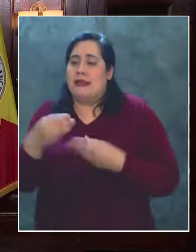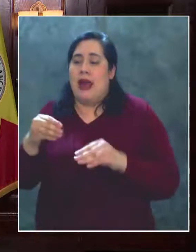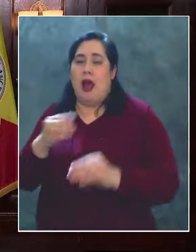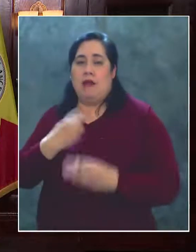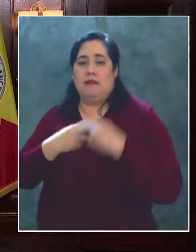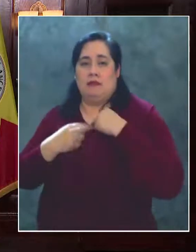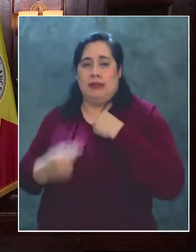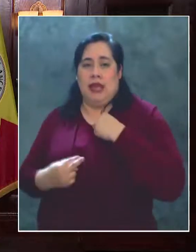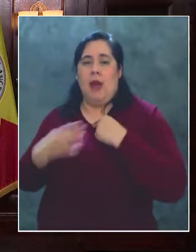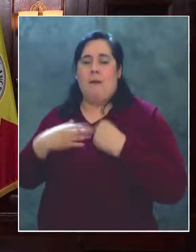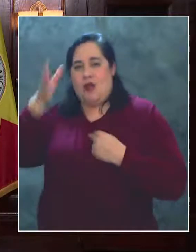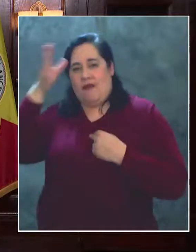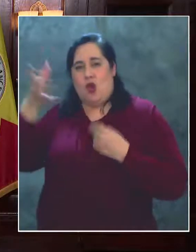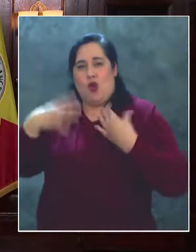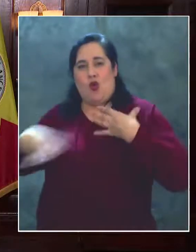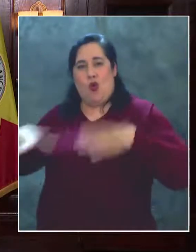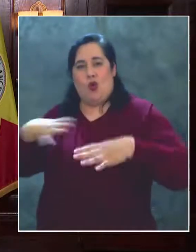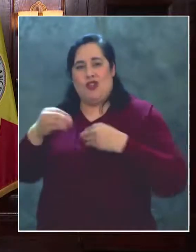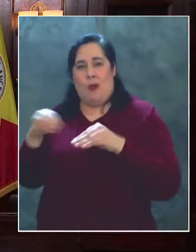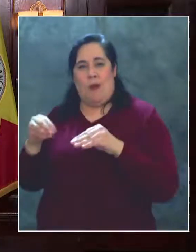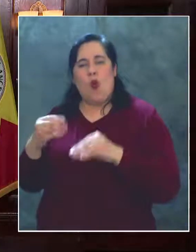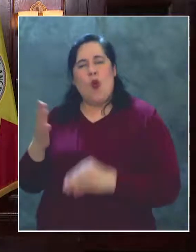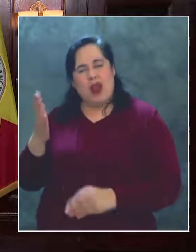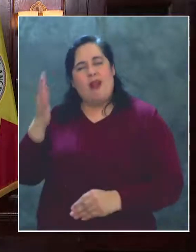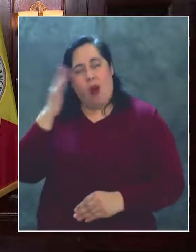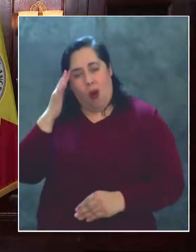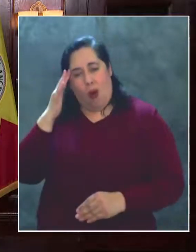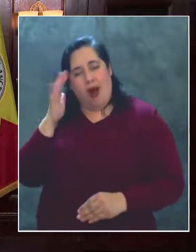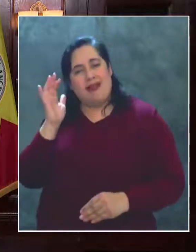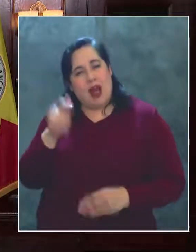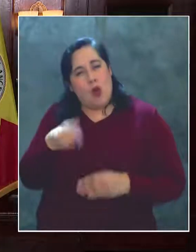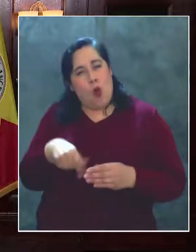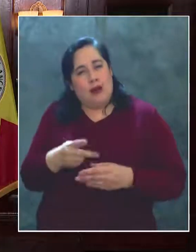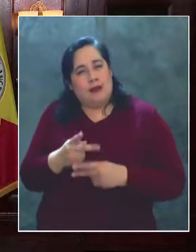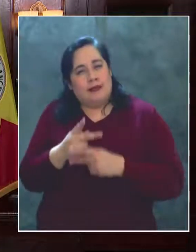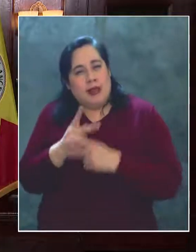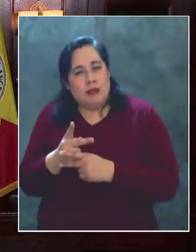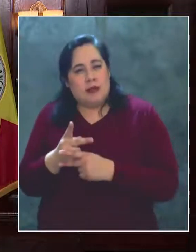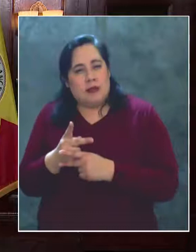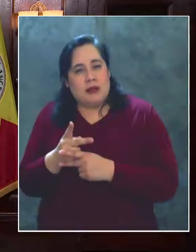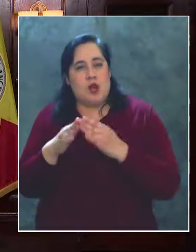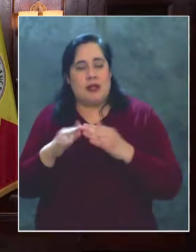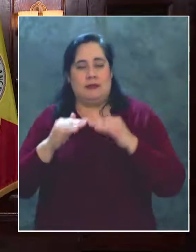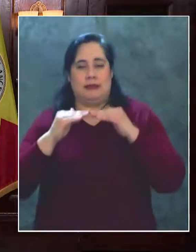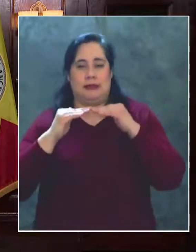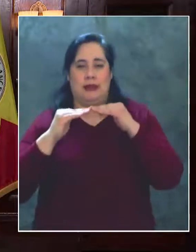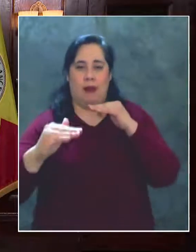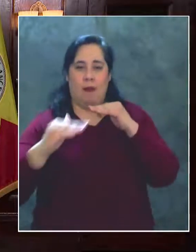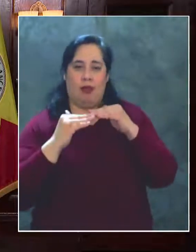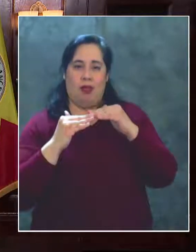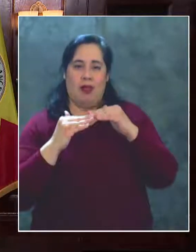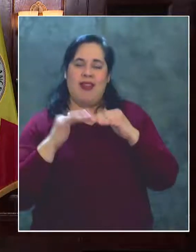I REMEMBER WORKING AT HELPING SELL TIES AT MY GRANDFATHER'S